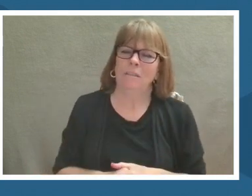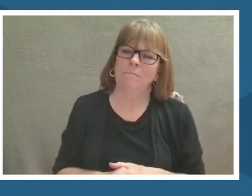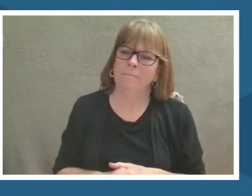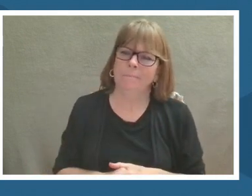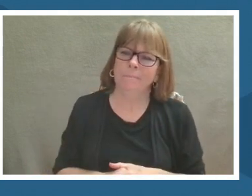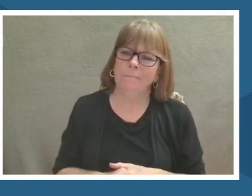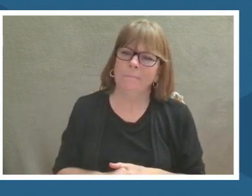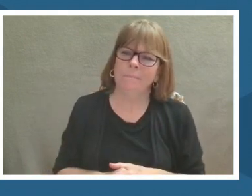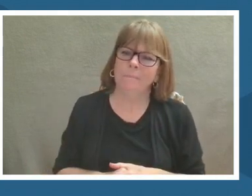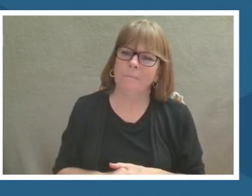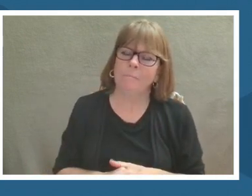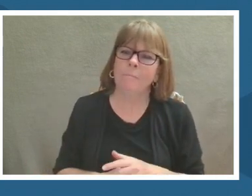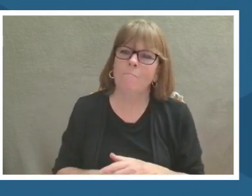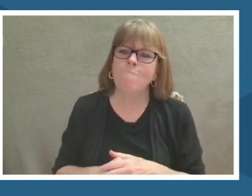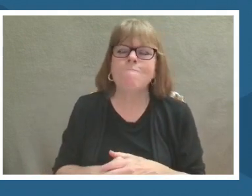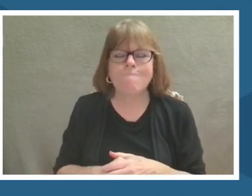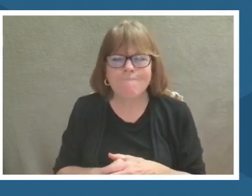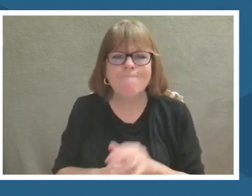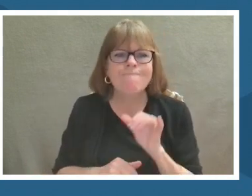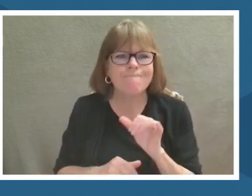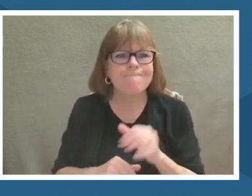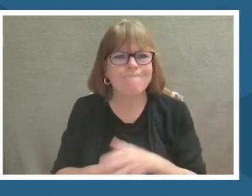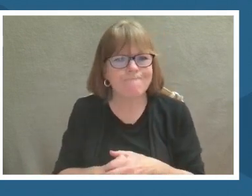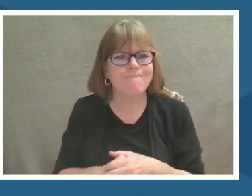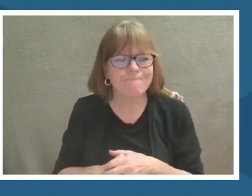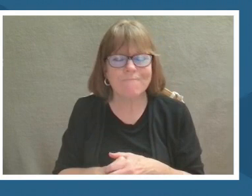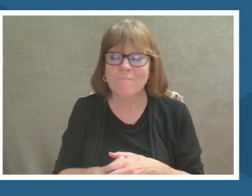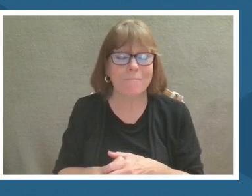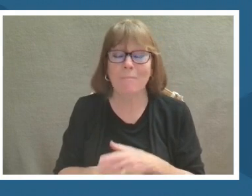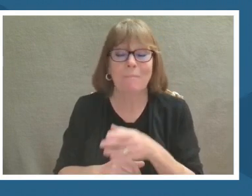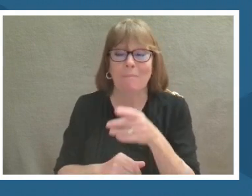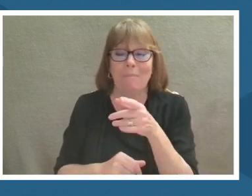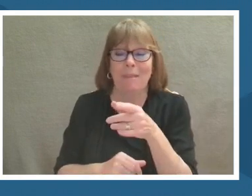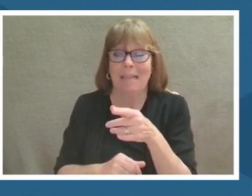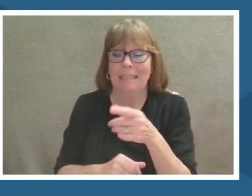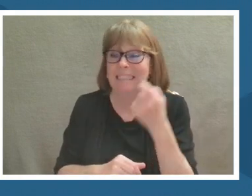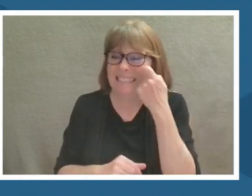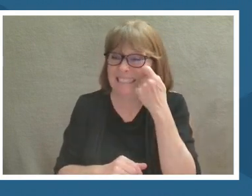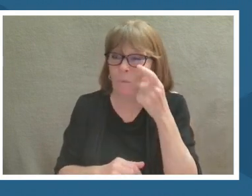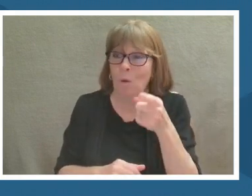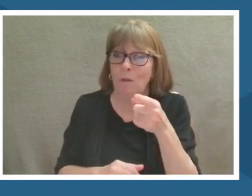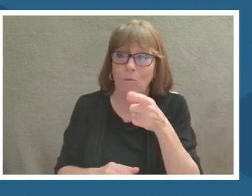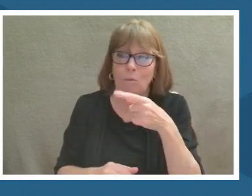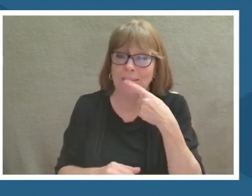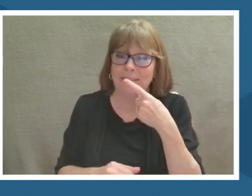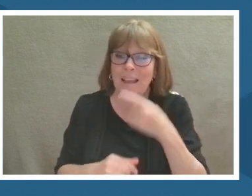yeah i think i think it really is what